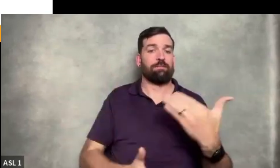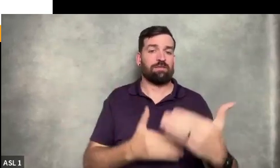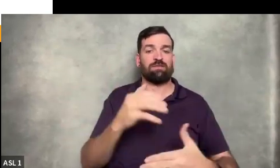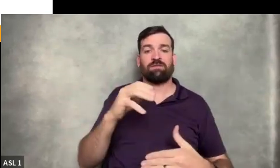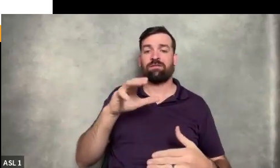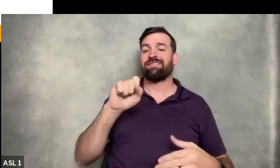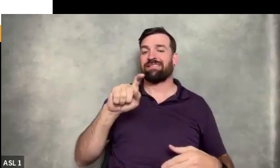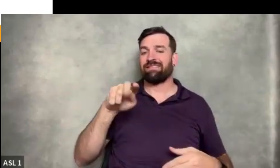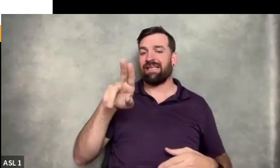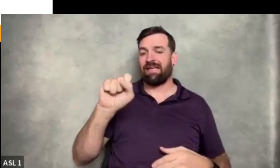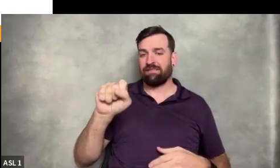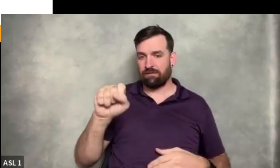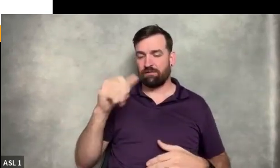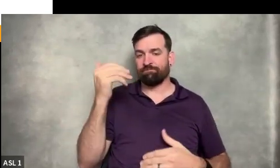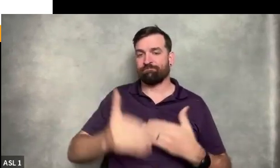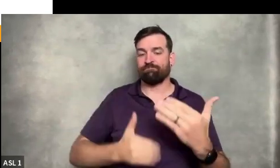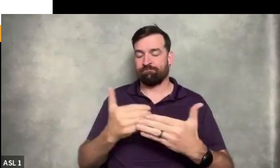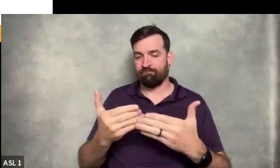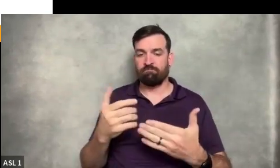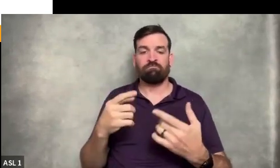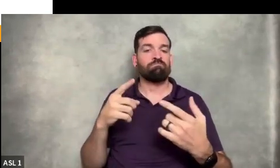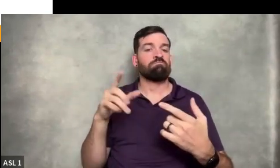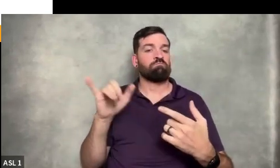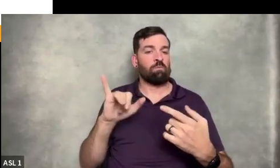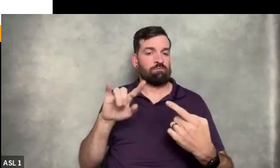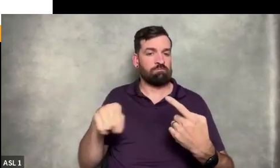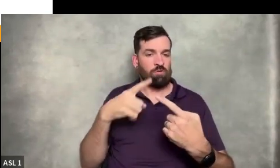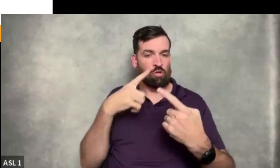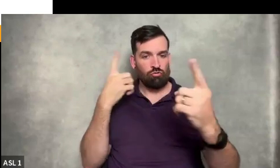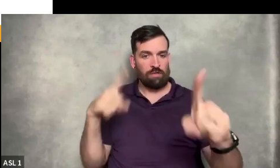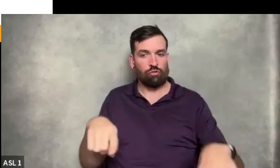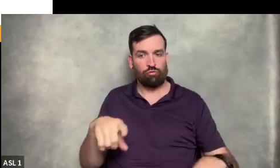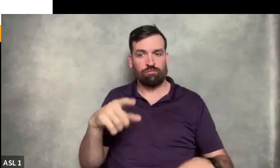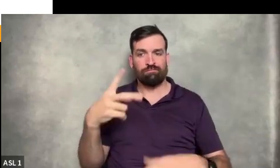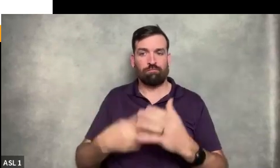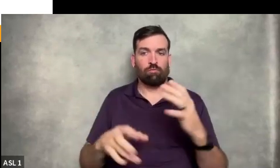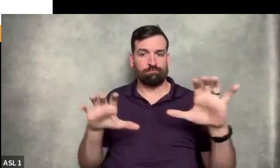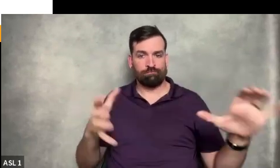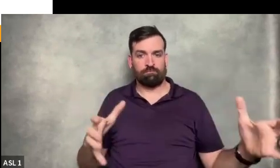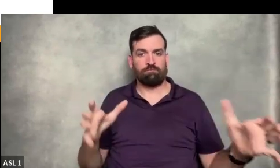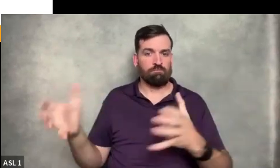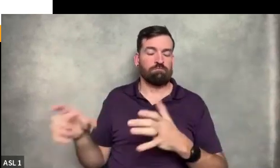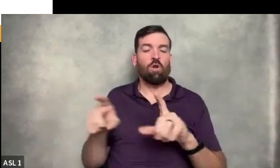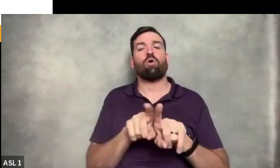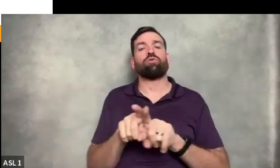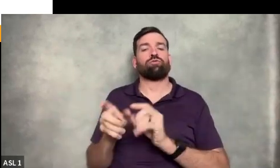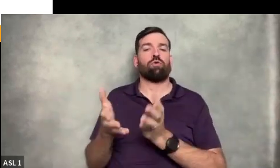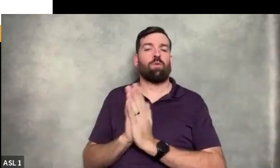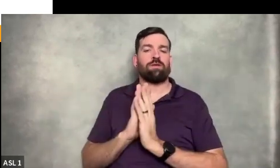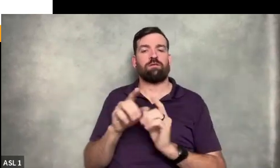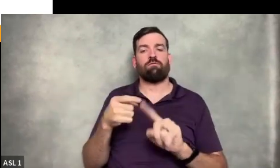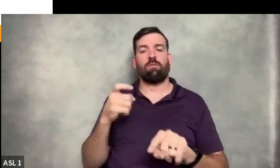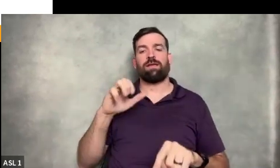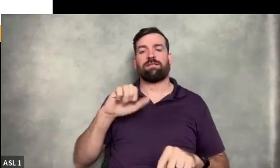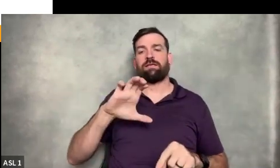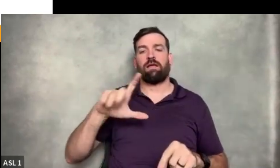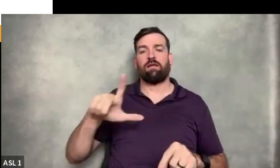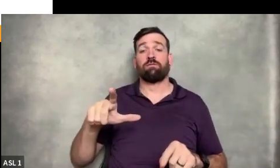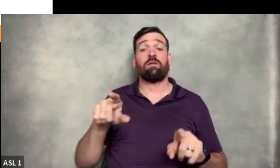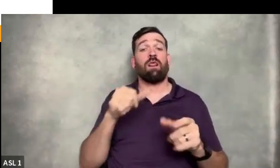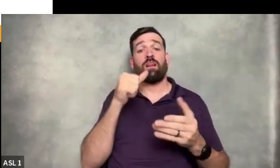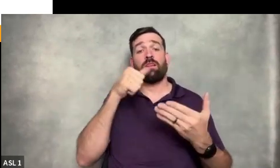plan as agreed to by the parties and as otherwise requested by ACL. The letter also needs to include